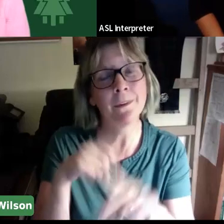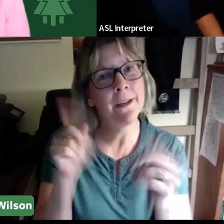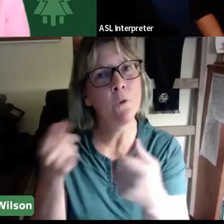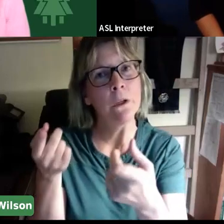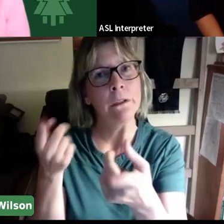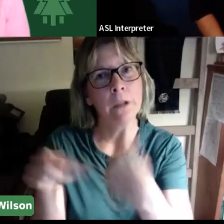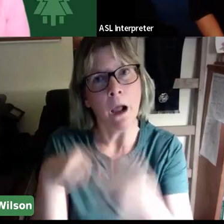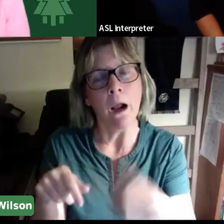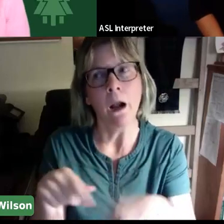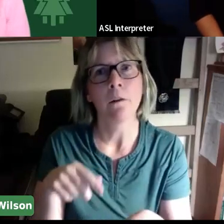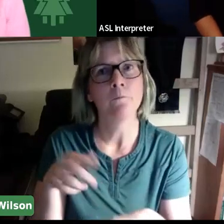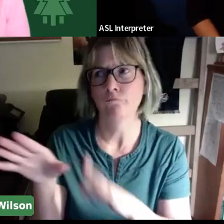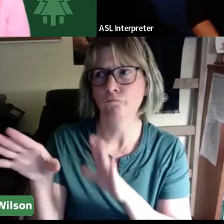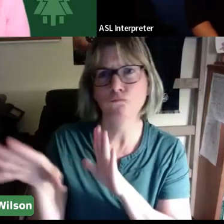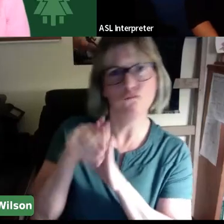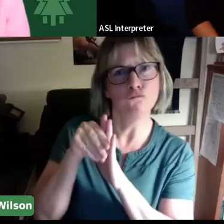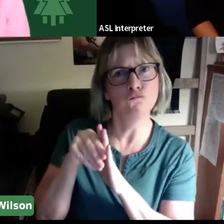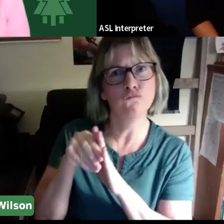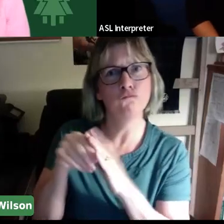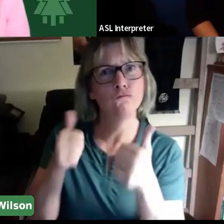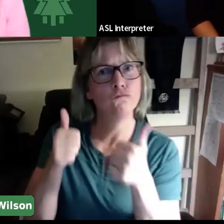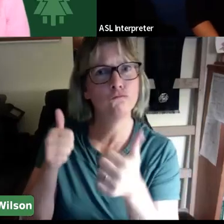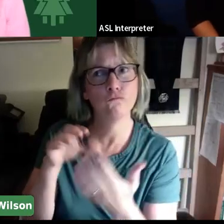with somebody who if they use a different signing style.